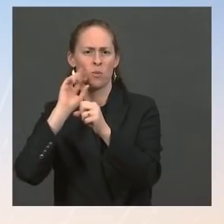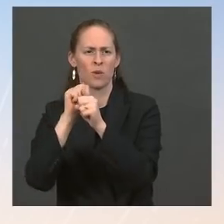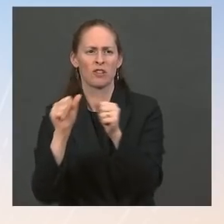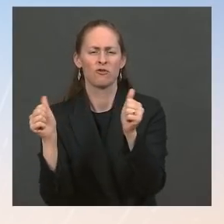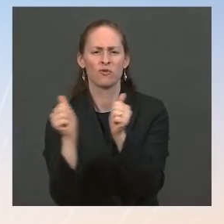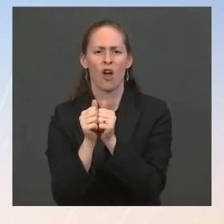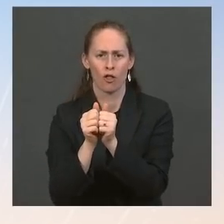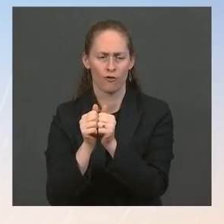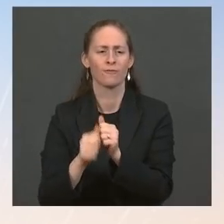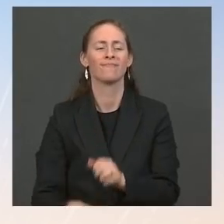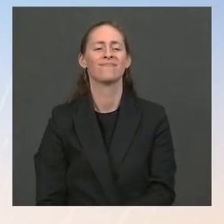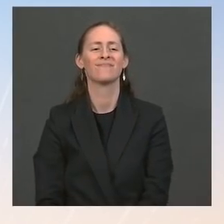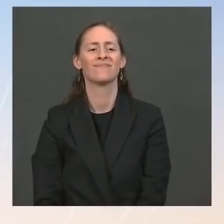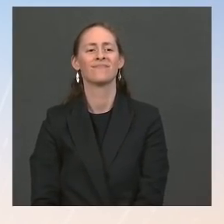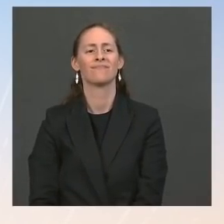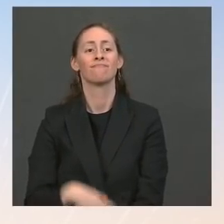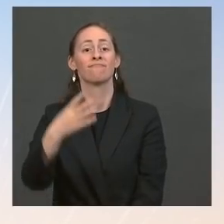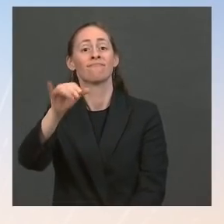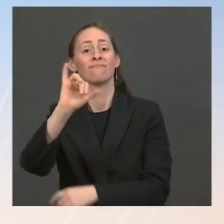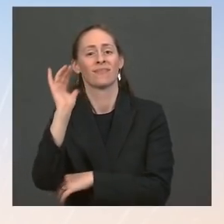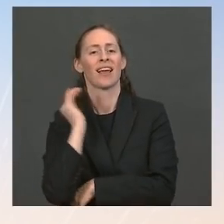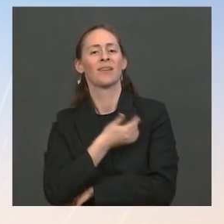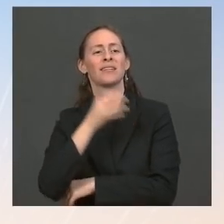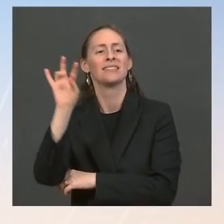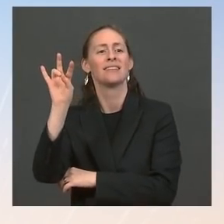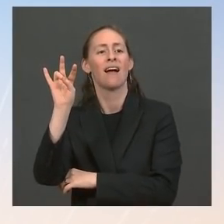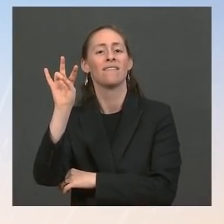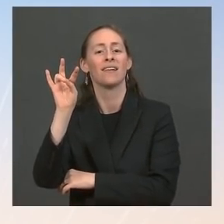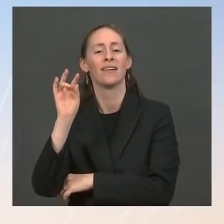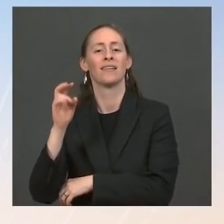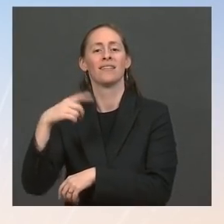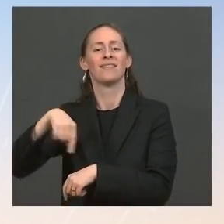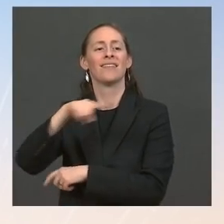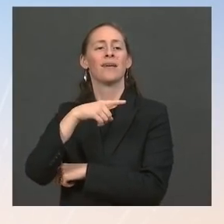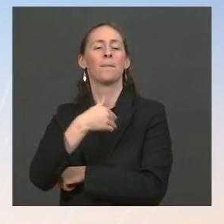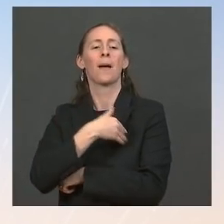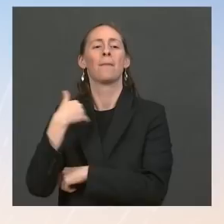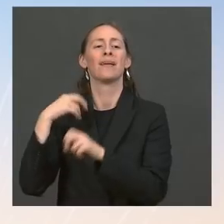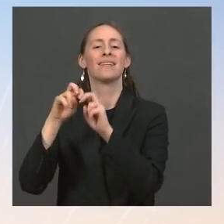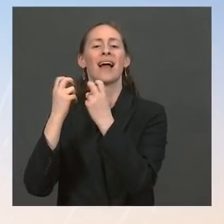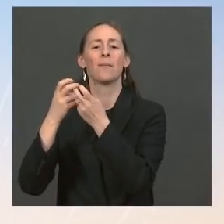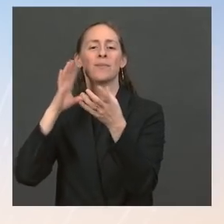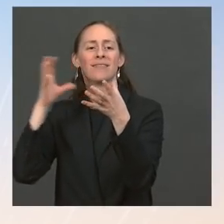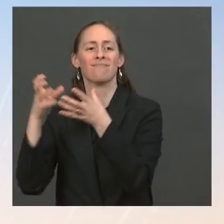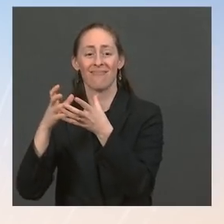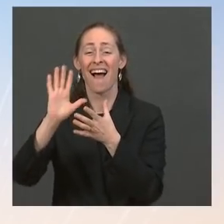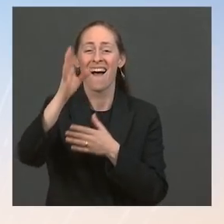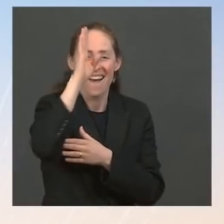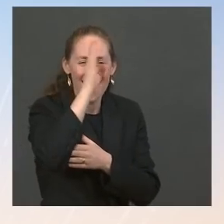I don't think I've engaged with you in the briefing yet. The Press: No. Ms. Psaki: So, welcome to the briefing room. The Press: Thank you. It's nice to be here.